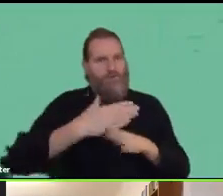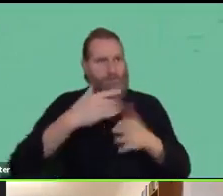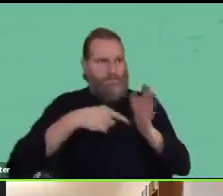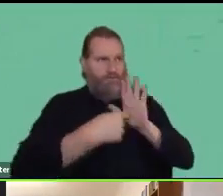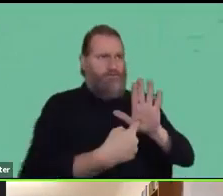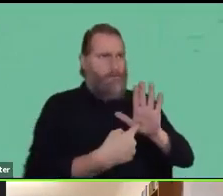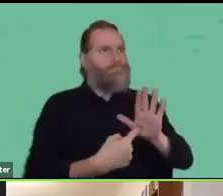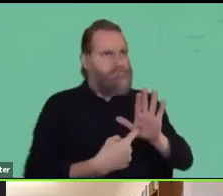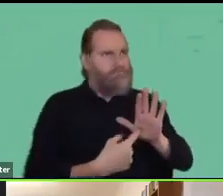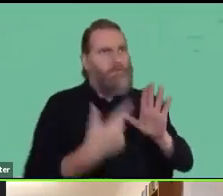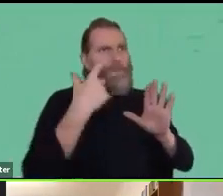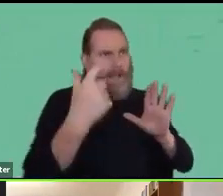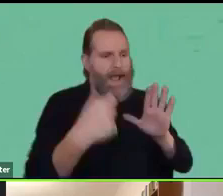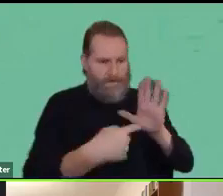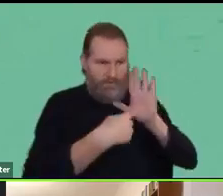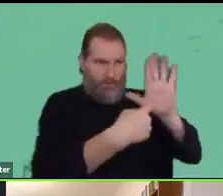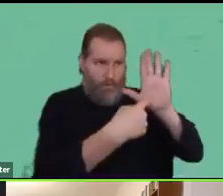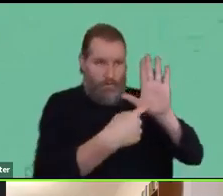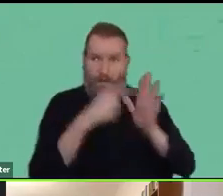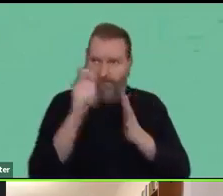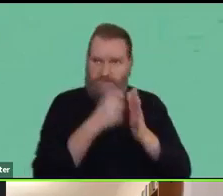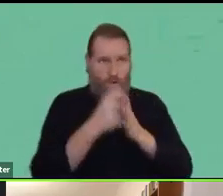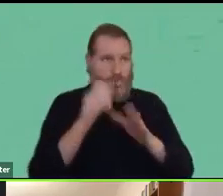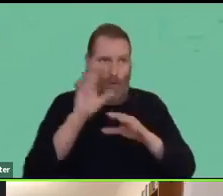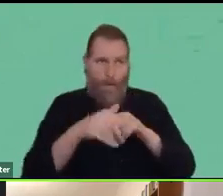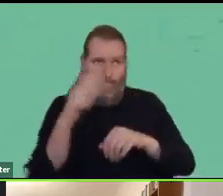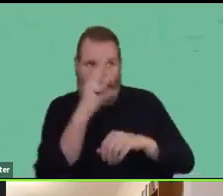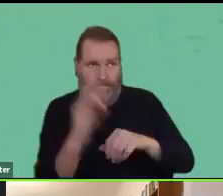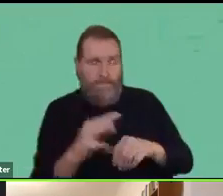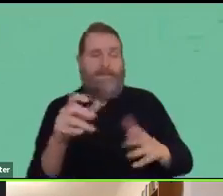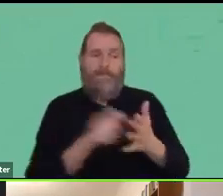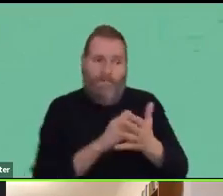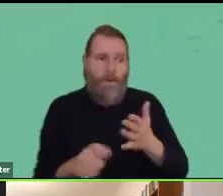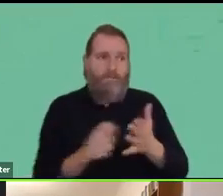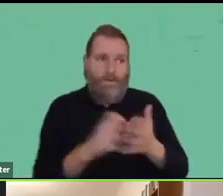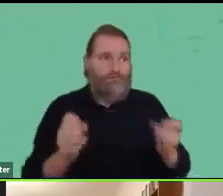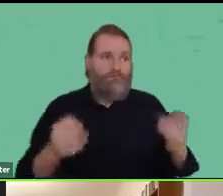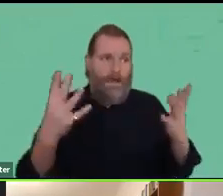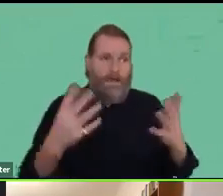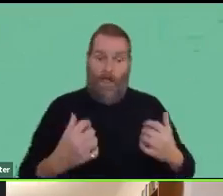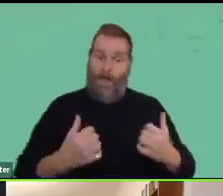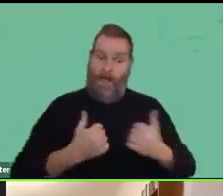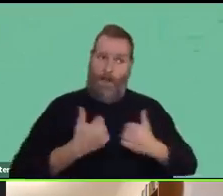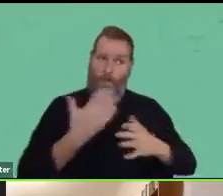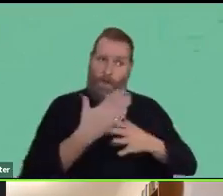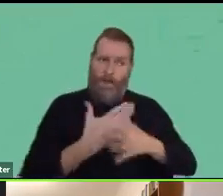we can do it and if we do get to that point the work we do is so vital we can't force them to do